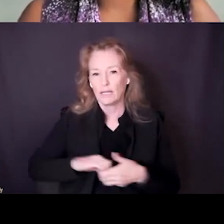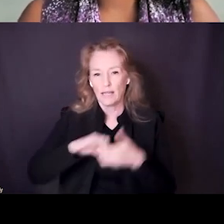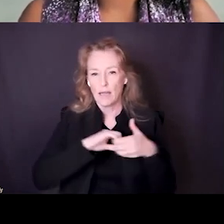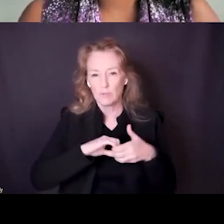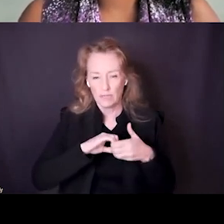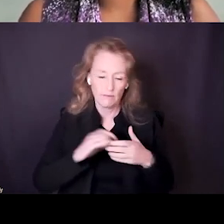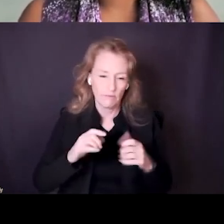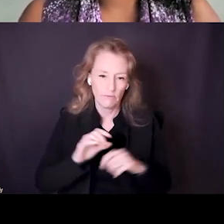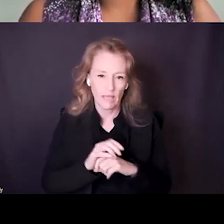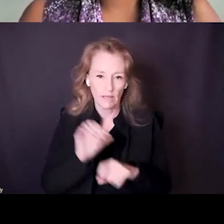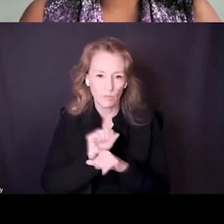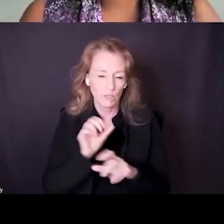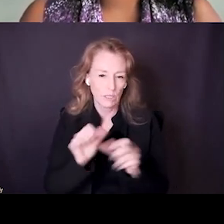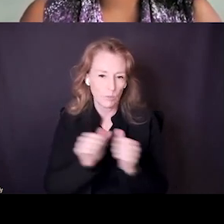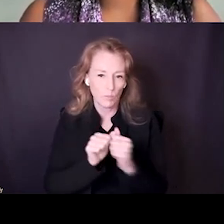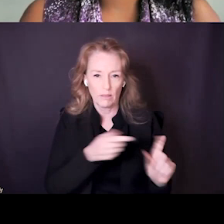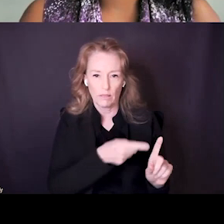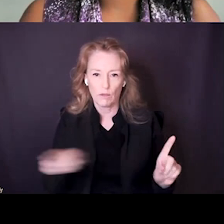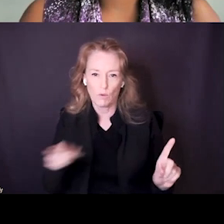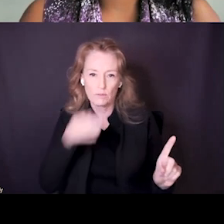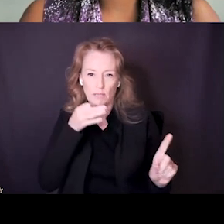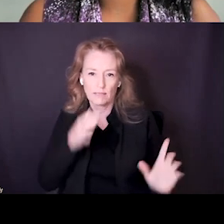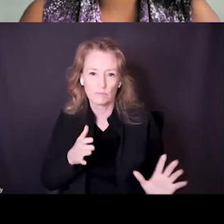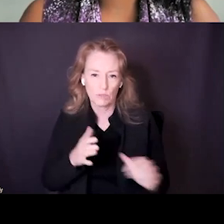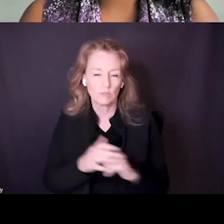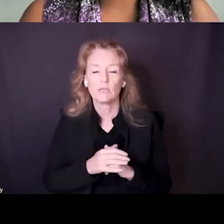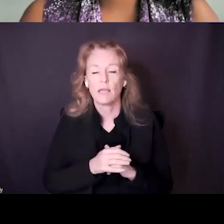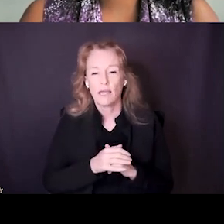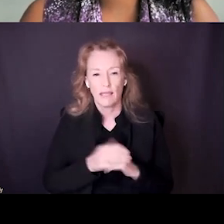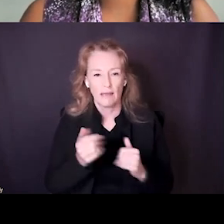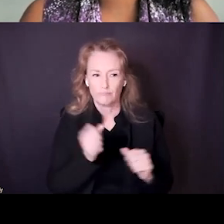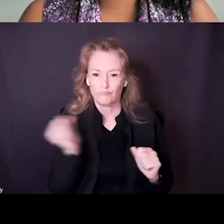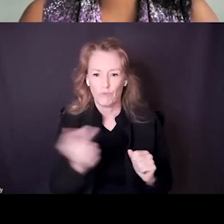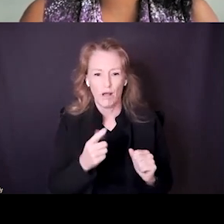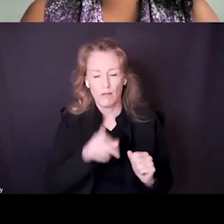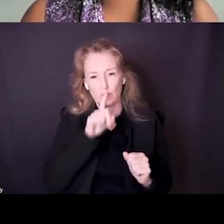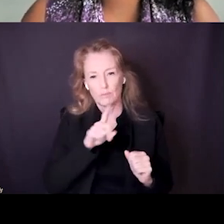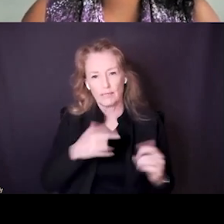MATTER EXPERTS AND THEY ARE ALL VERY EXCITED AND THANKFUL.